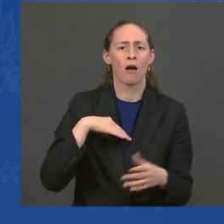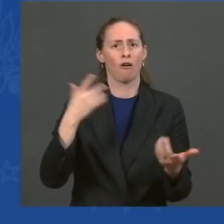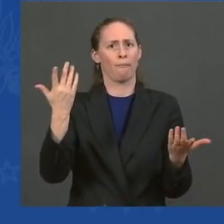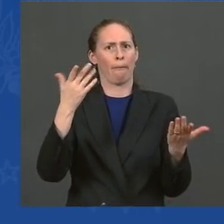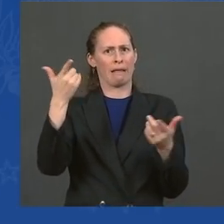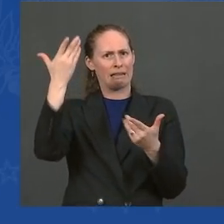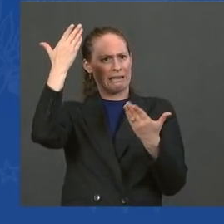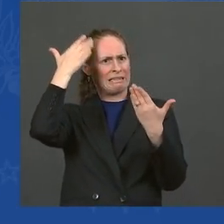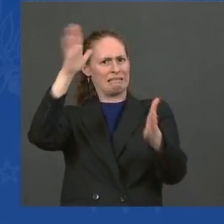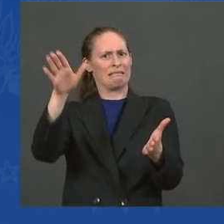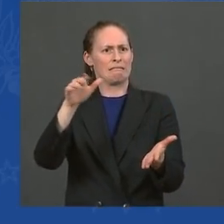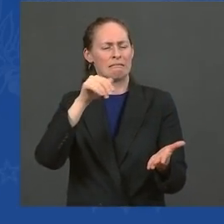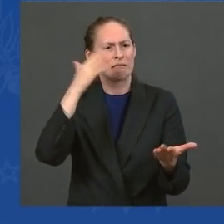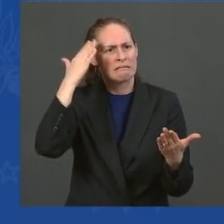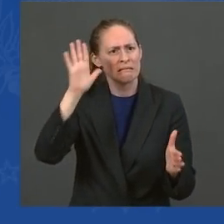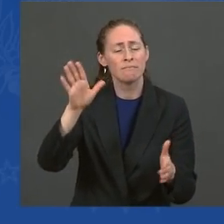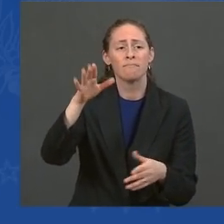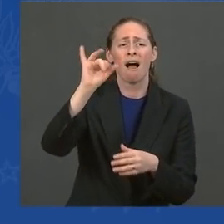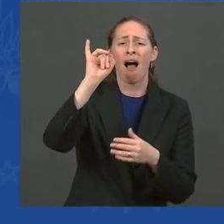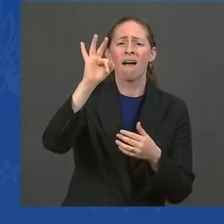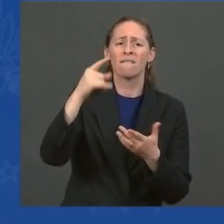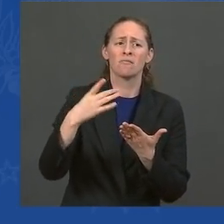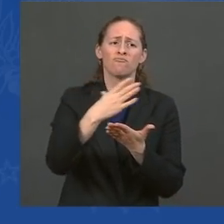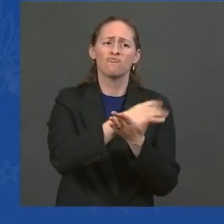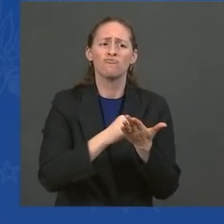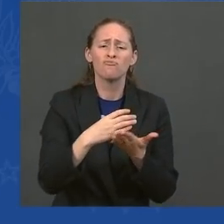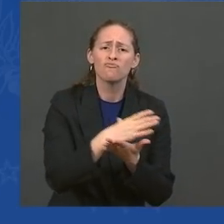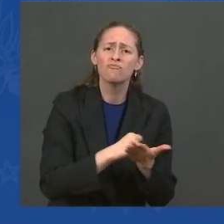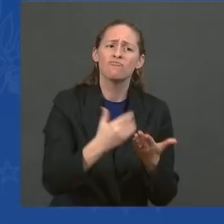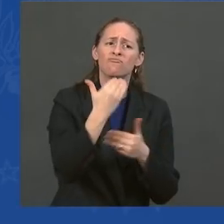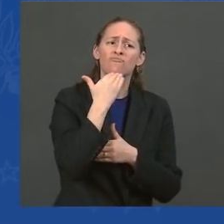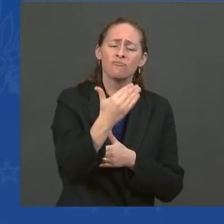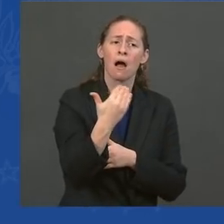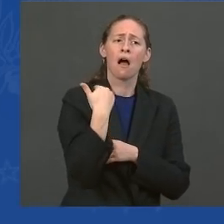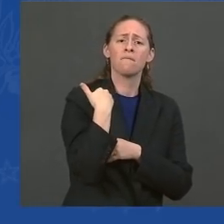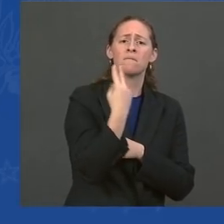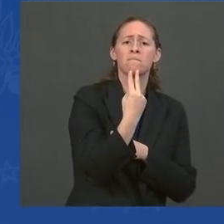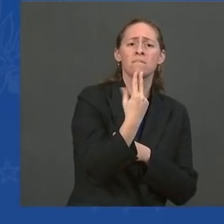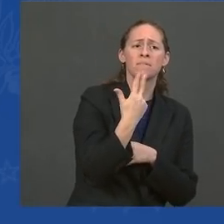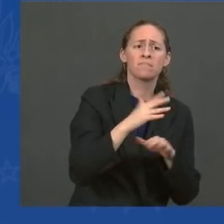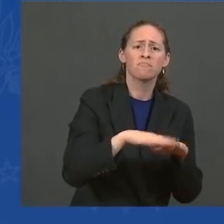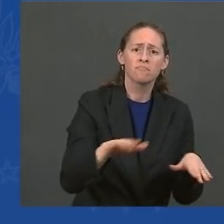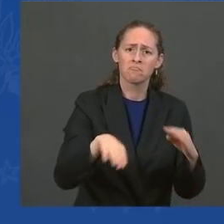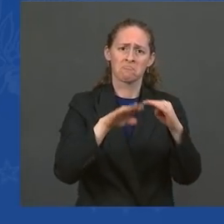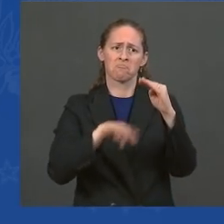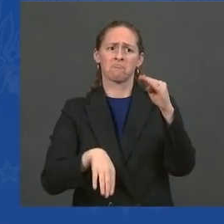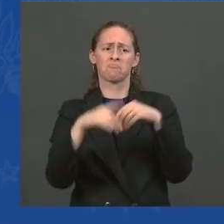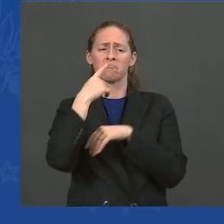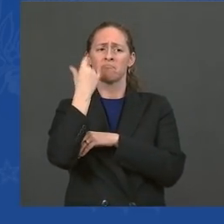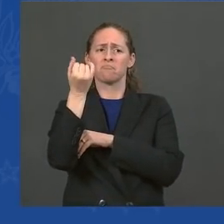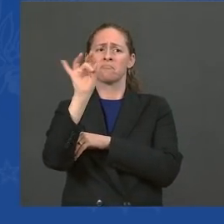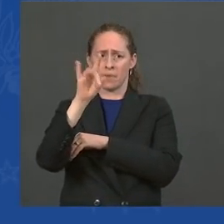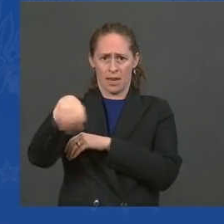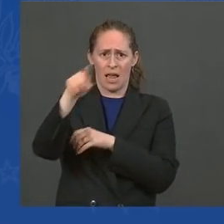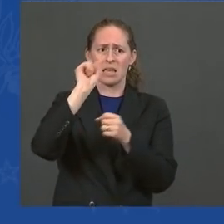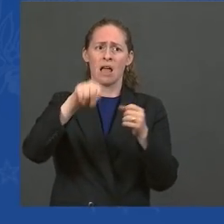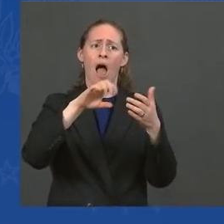and you had two kids or three kids or four under the age of 18, you get to deduct $2,000 for each child